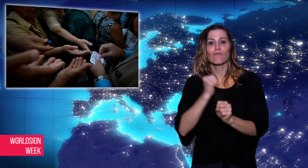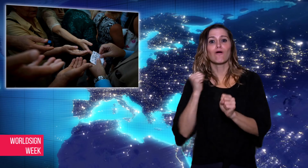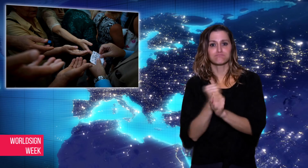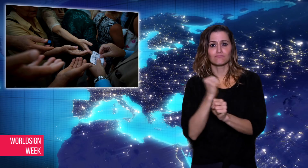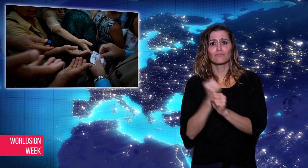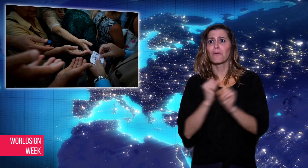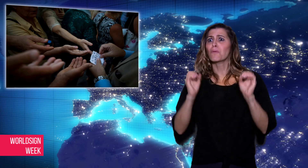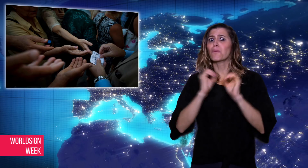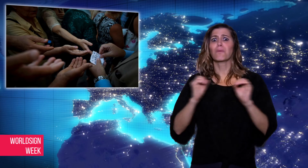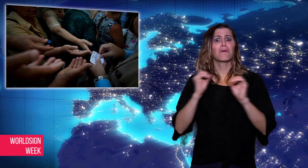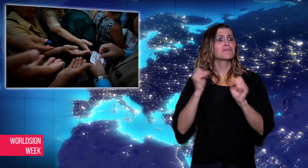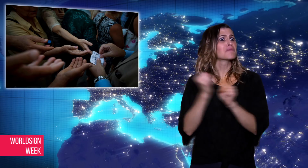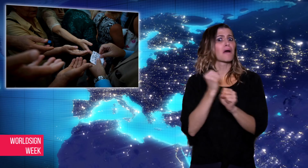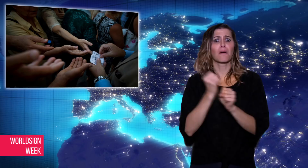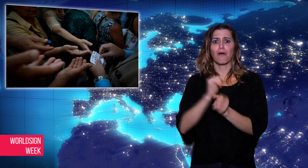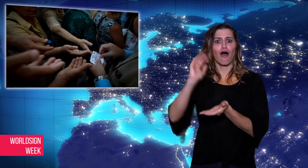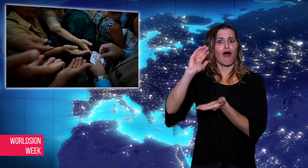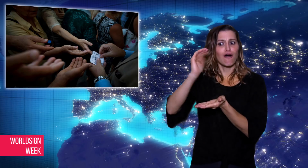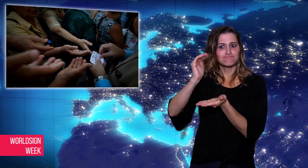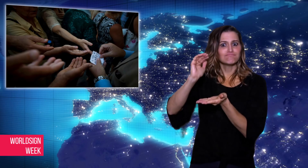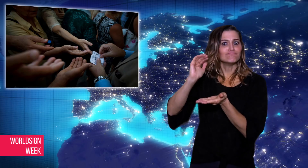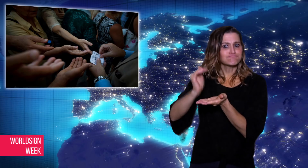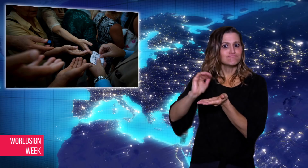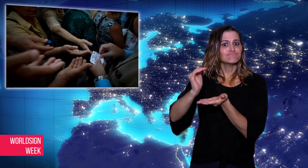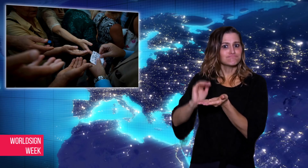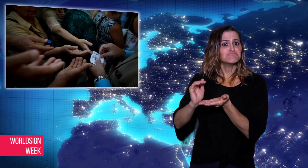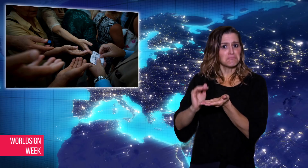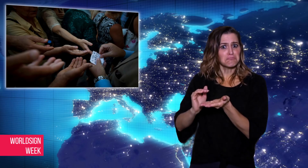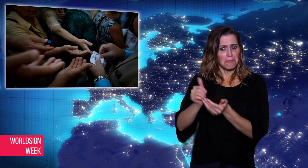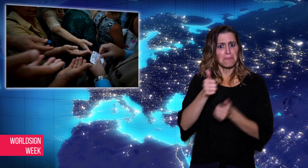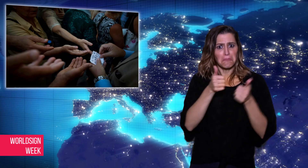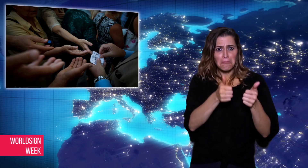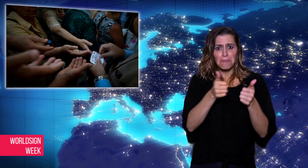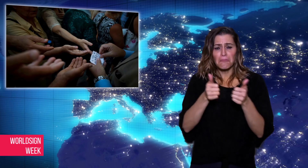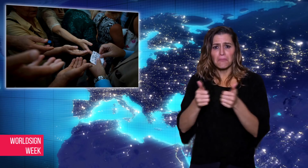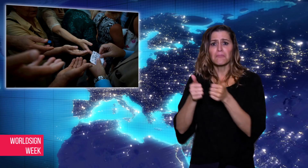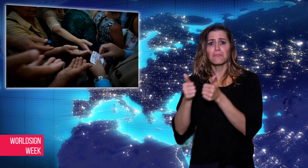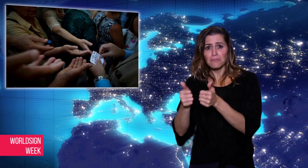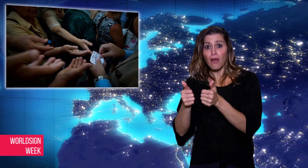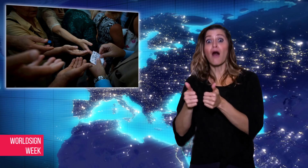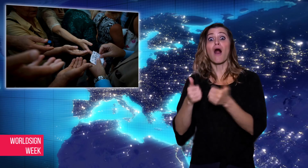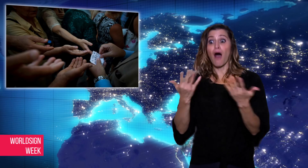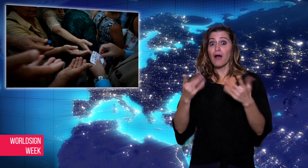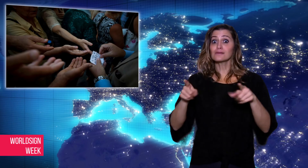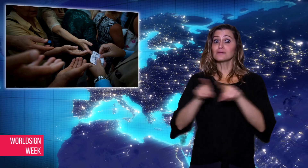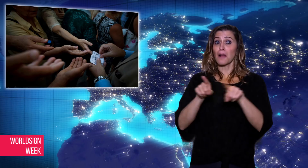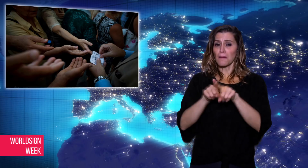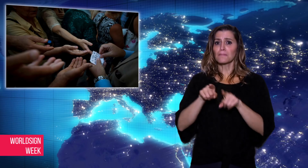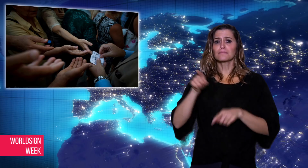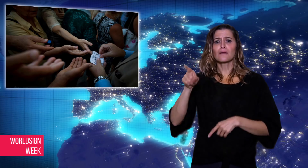increased exports. The Greek people